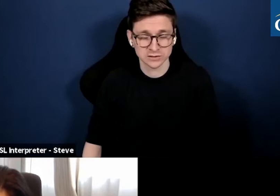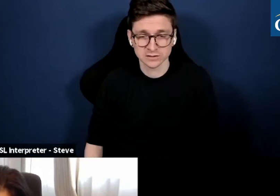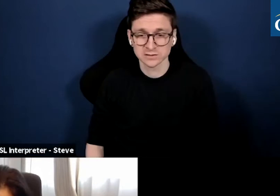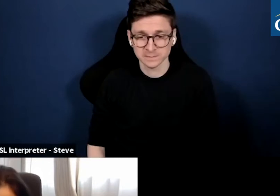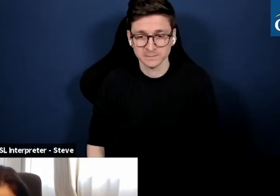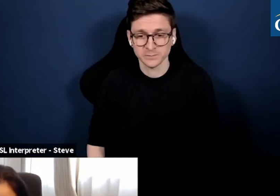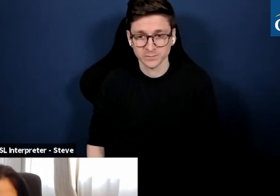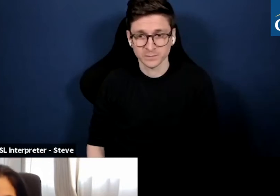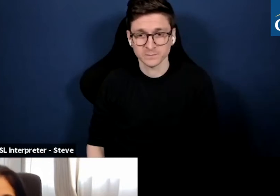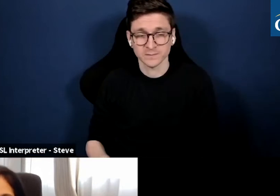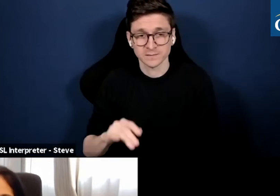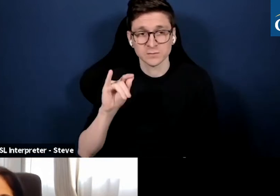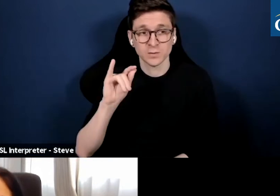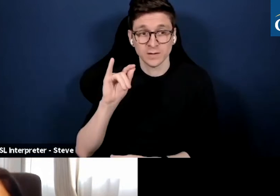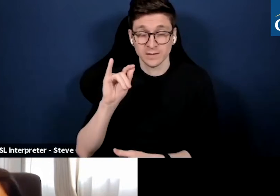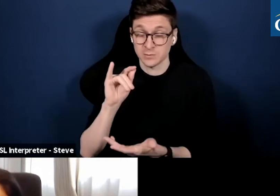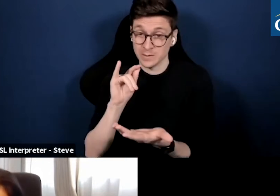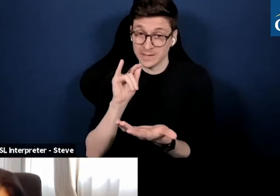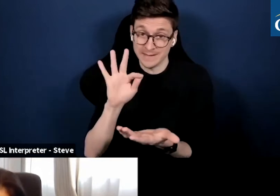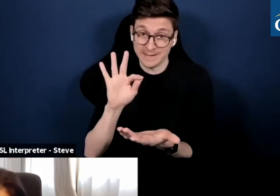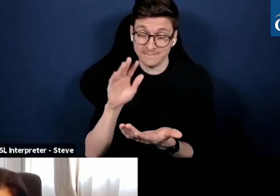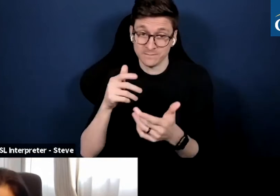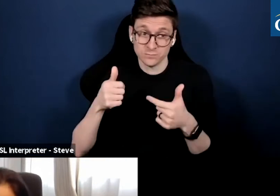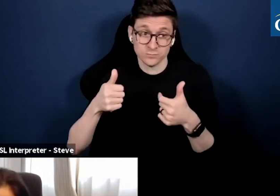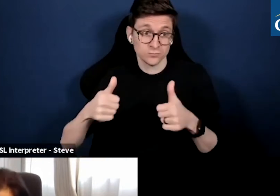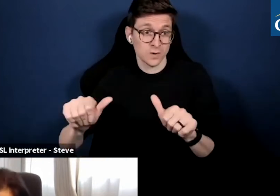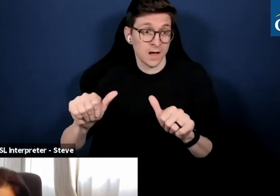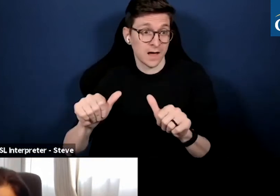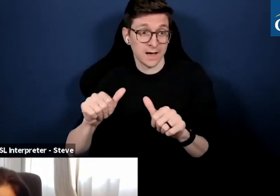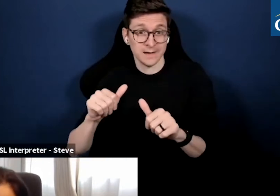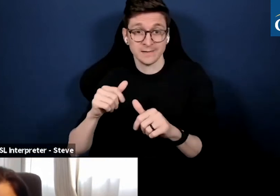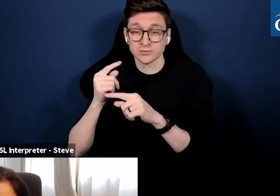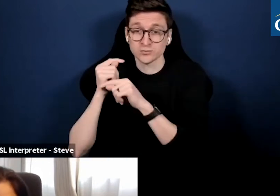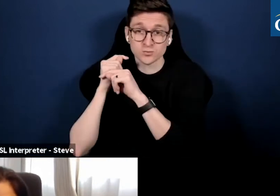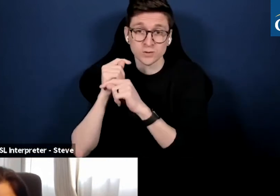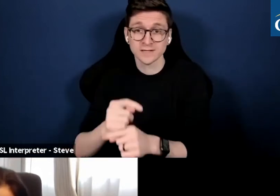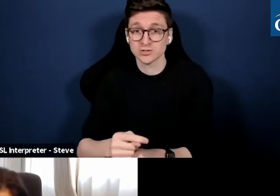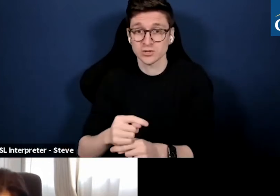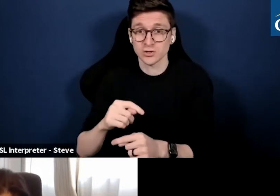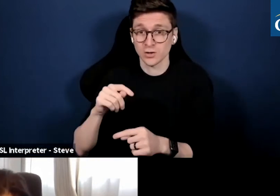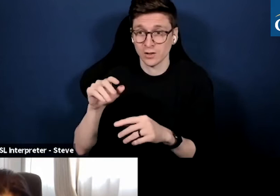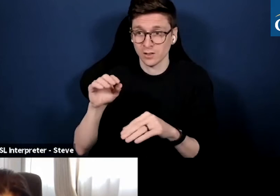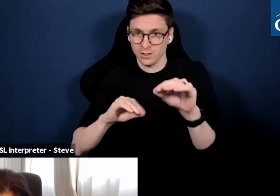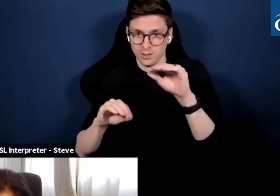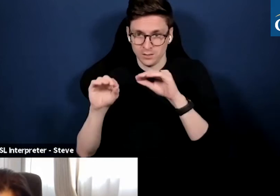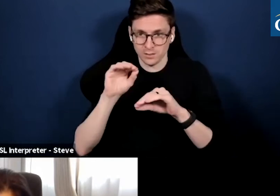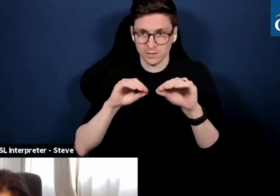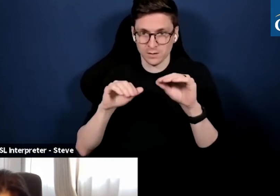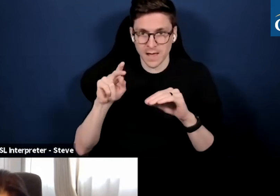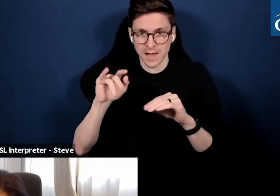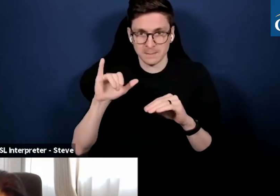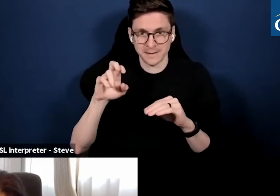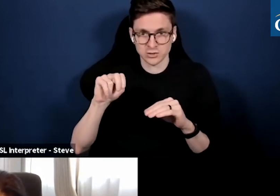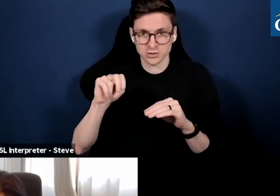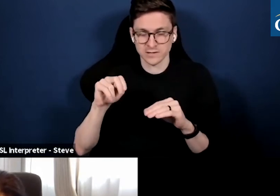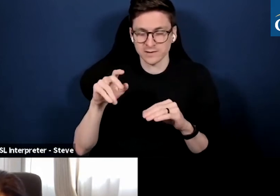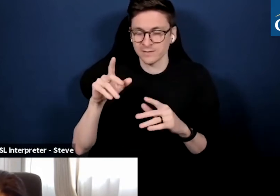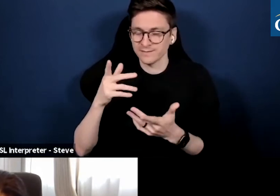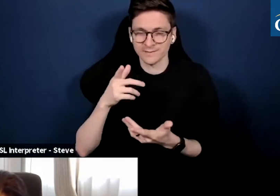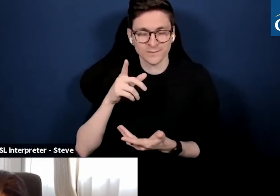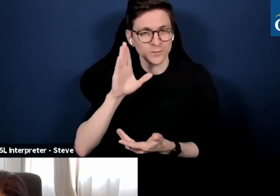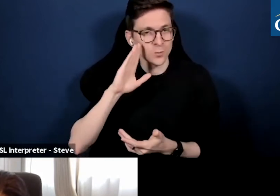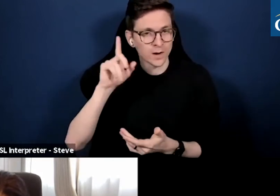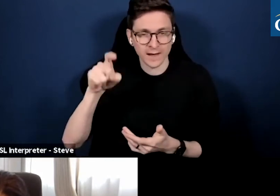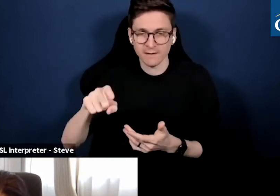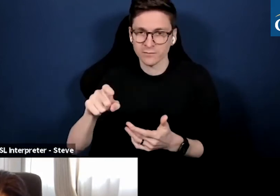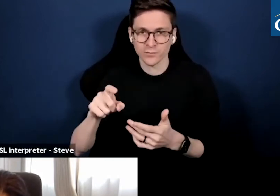you use traditional animation on these you have to create all the the the the alphabet